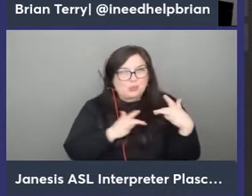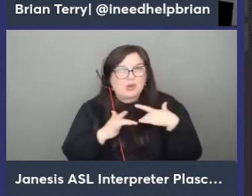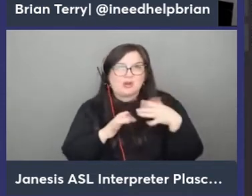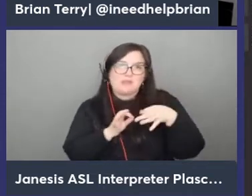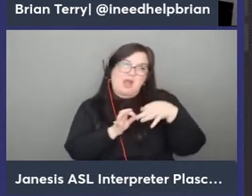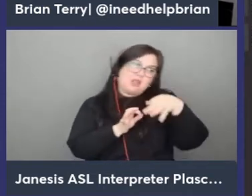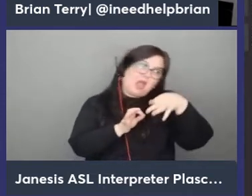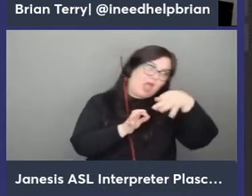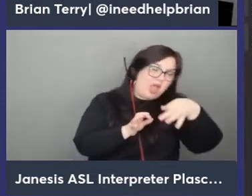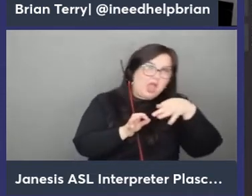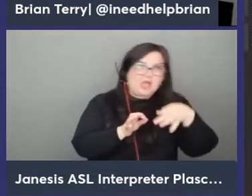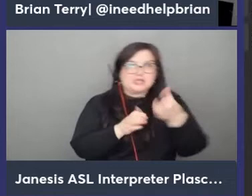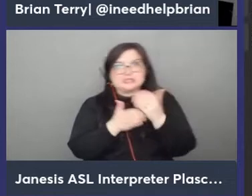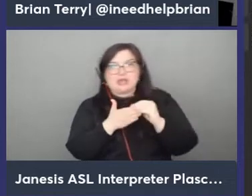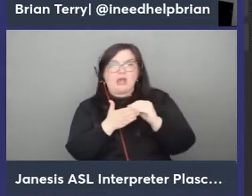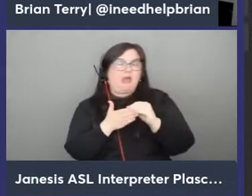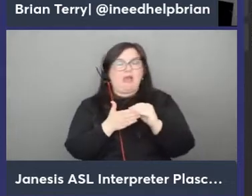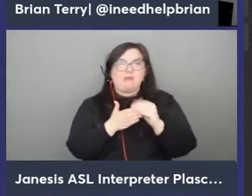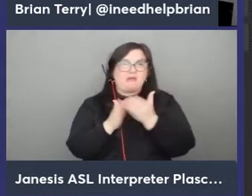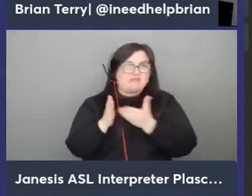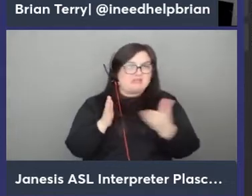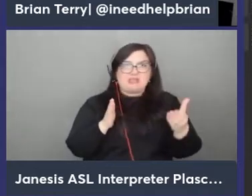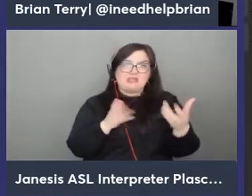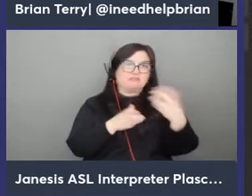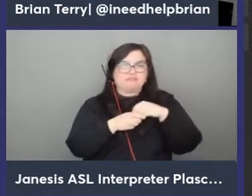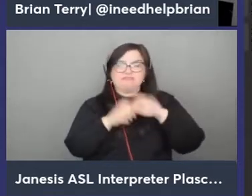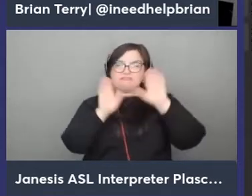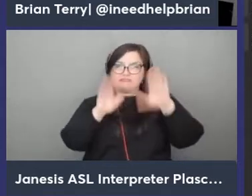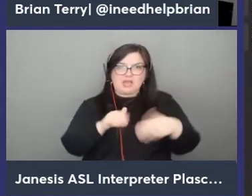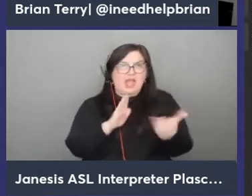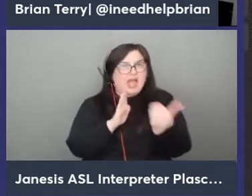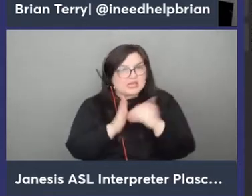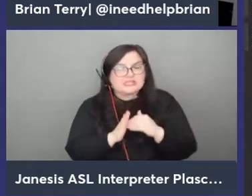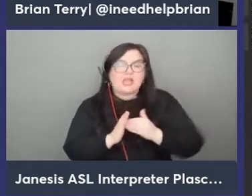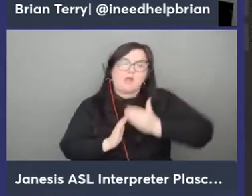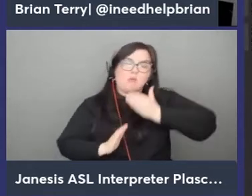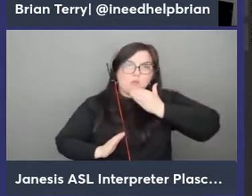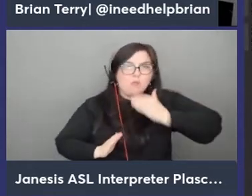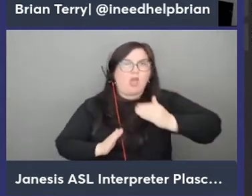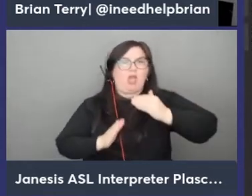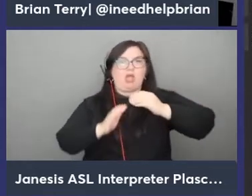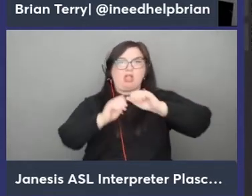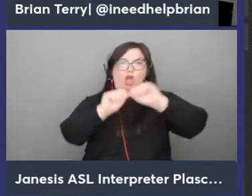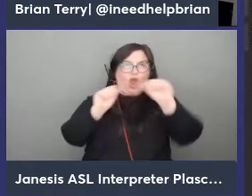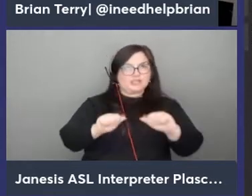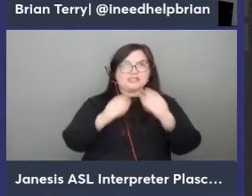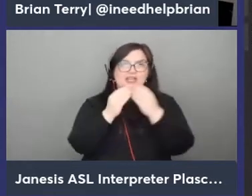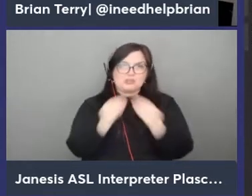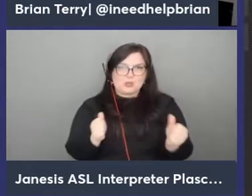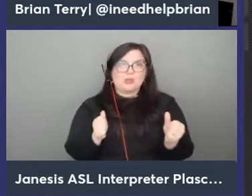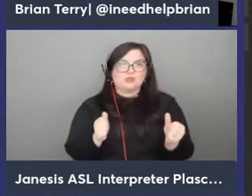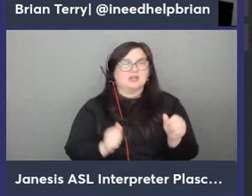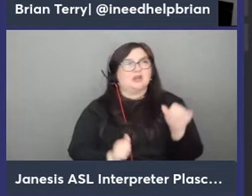on some of these pieces in there. So all of this is kinda like again, part of a well architected solution for us. Got it.